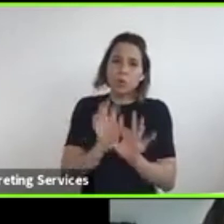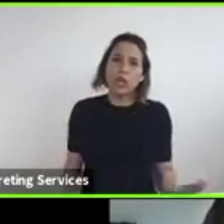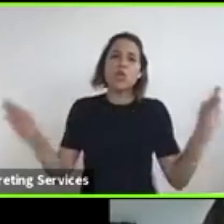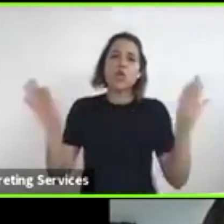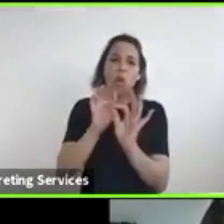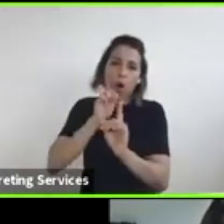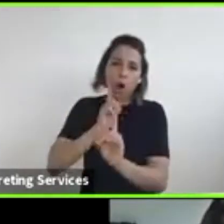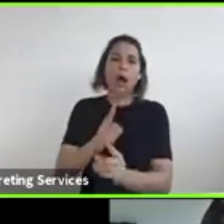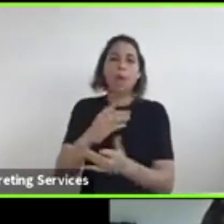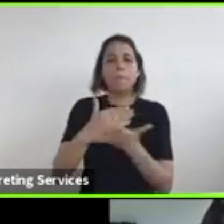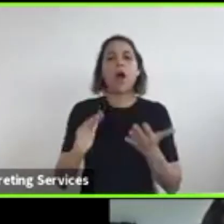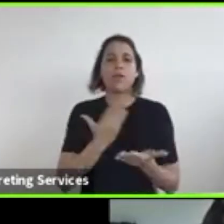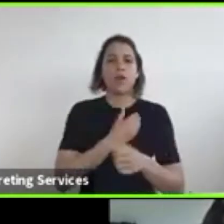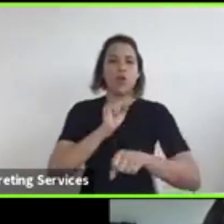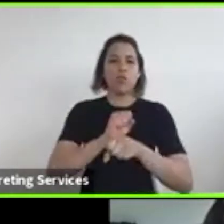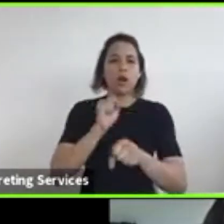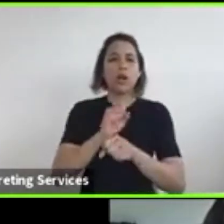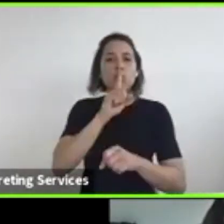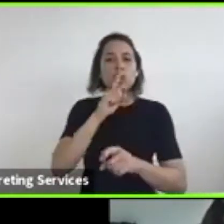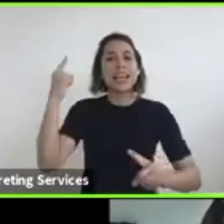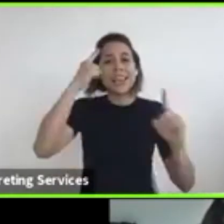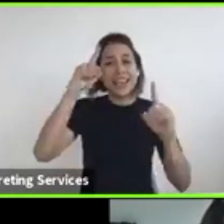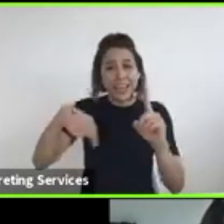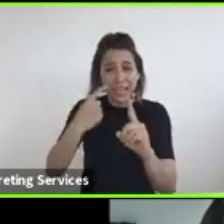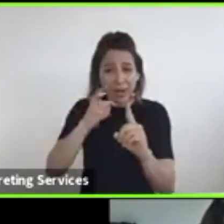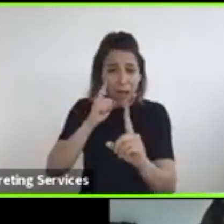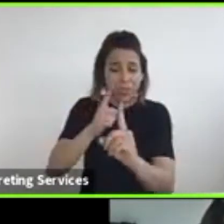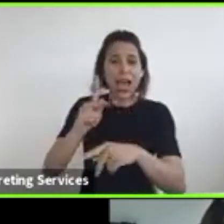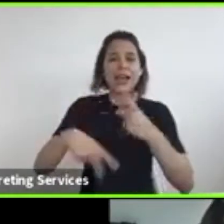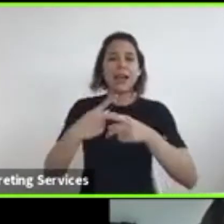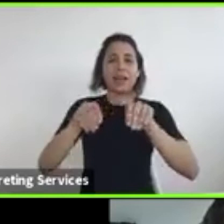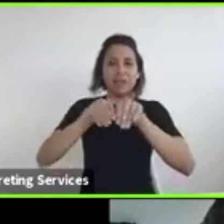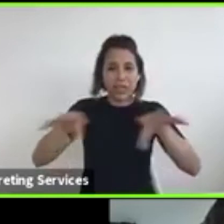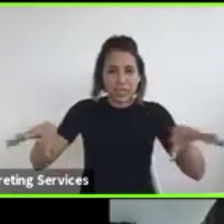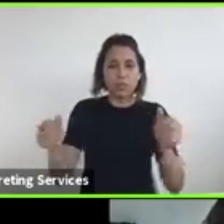IS THINKING ABOUT, THAT, SORT OF, DISTRIBUTION OF POWER, AND HOW THAT